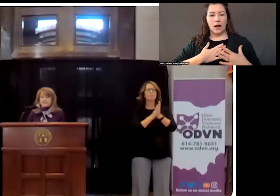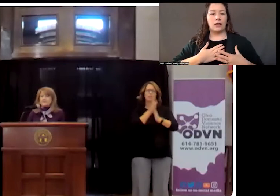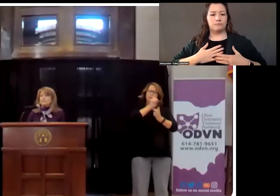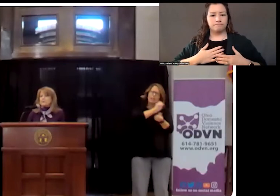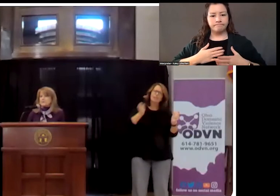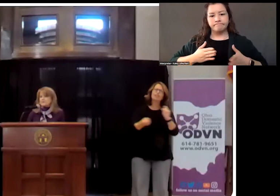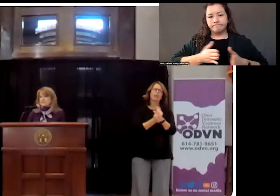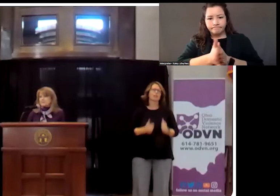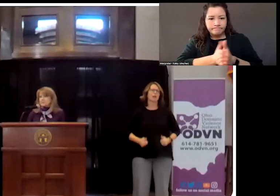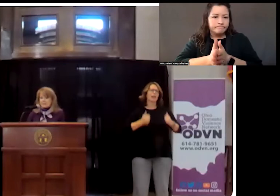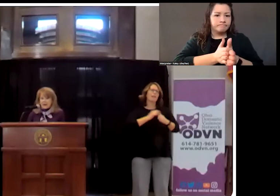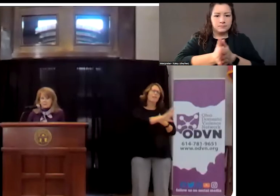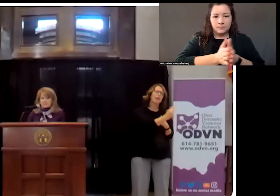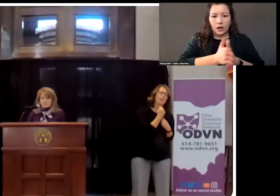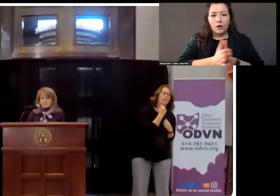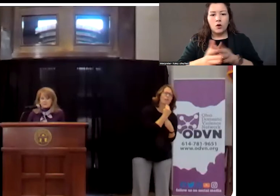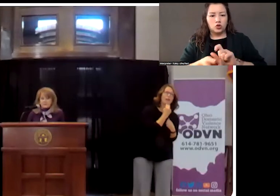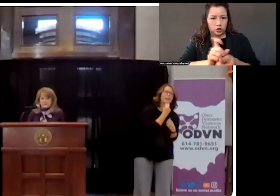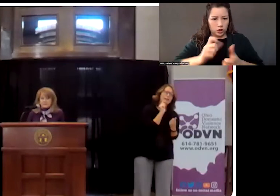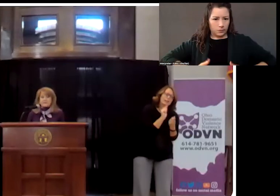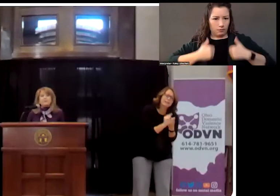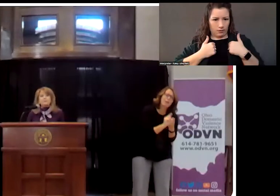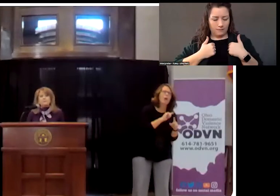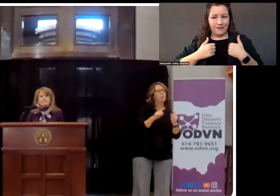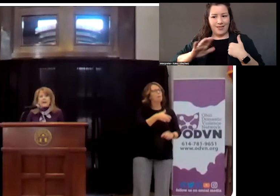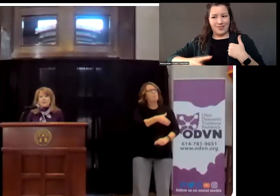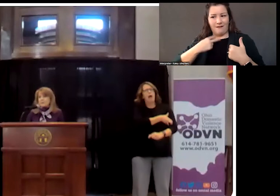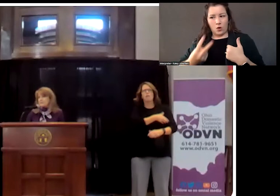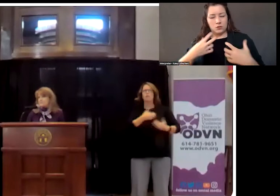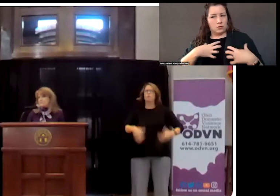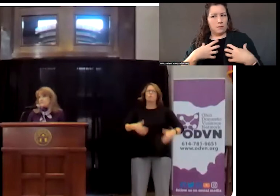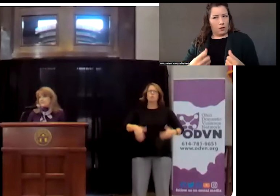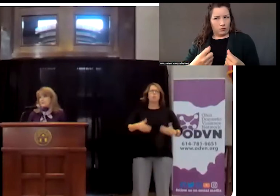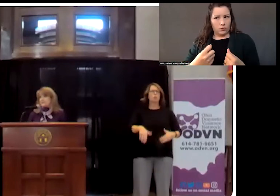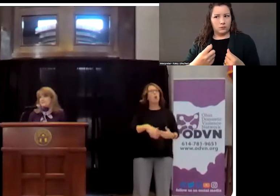Their voices were powerful, but those in power did not listen.